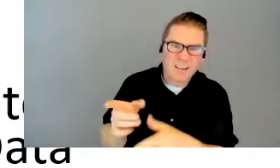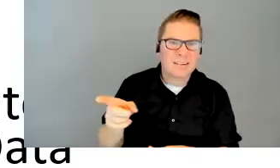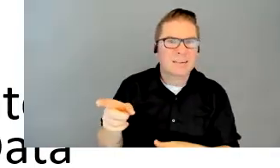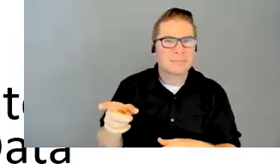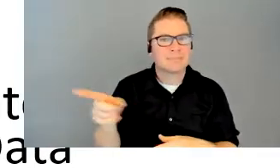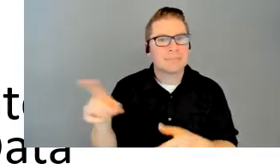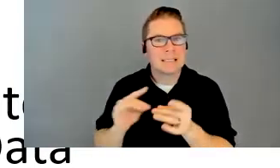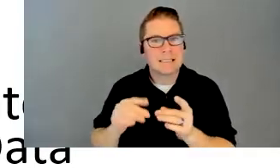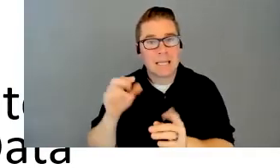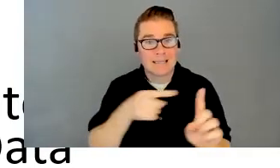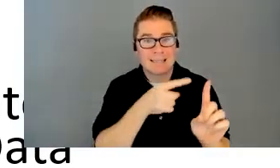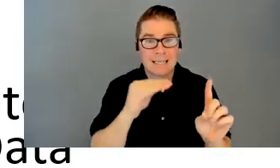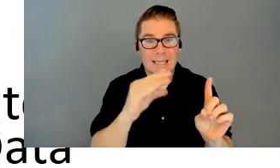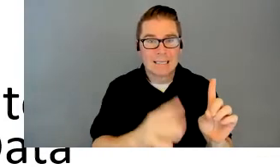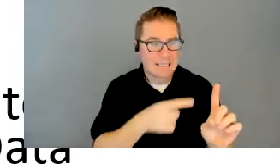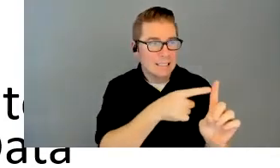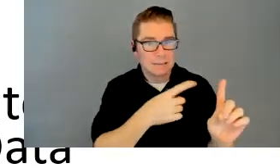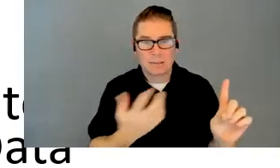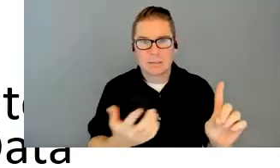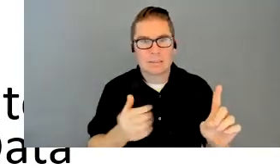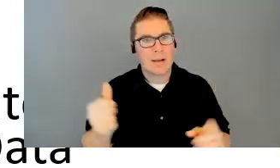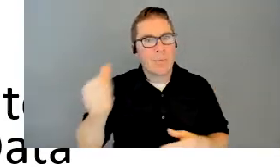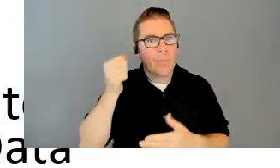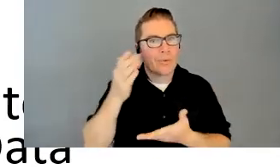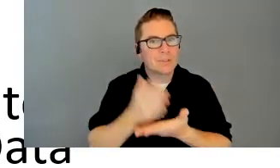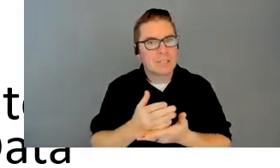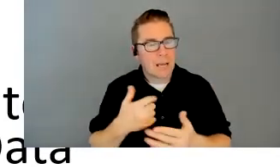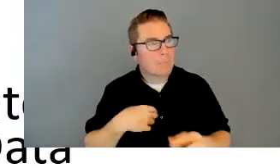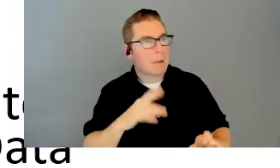And even though I never responded to her, she wouldn't stop